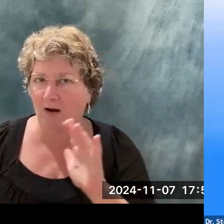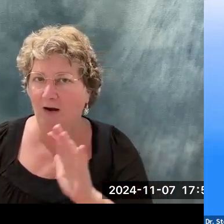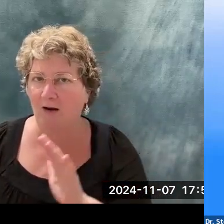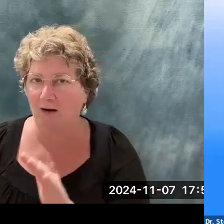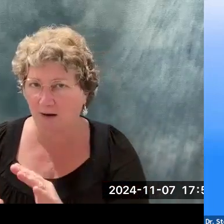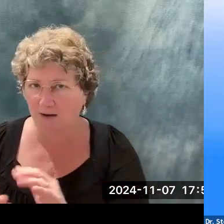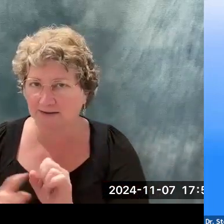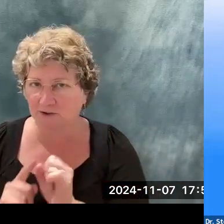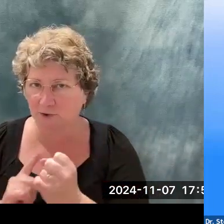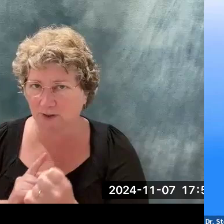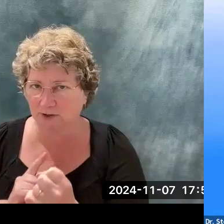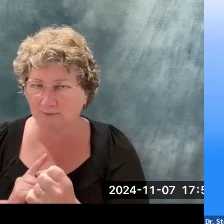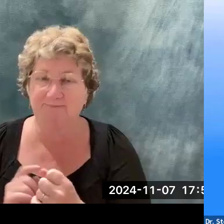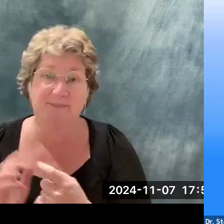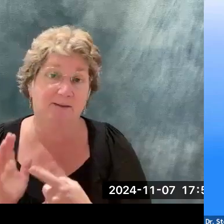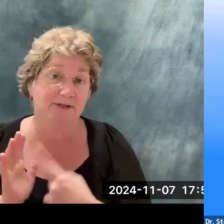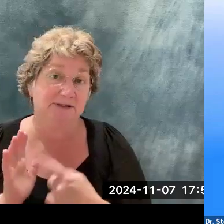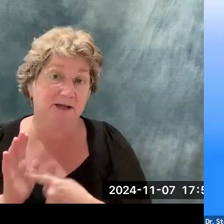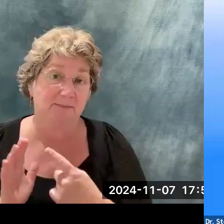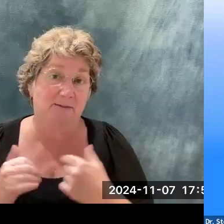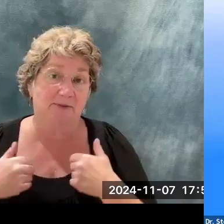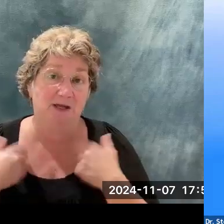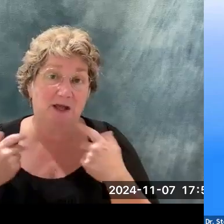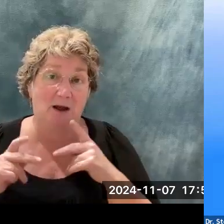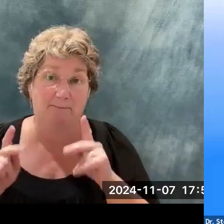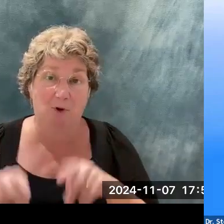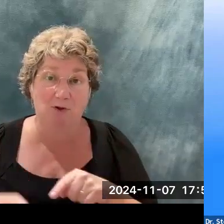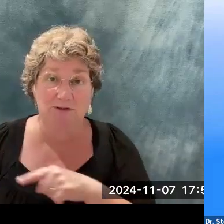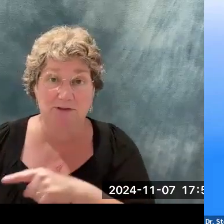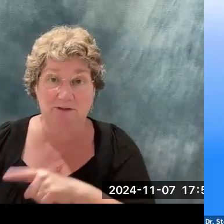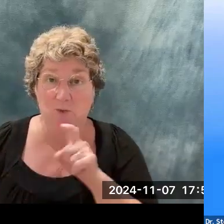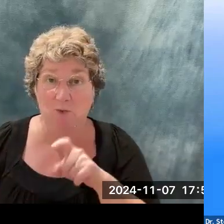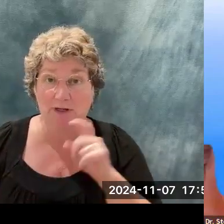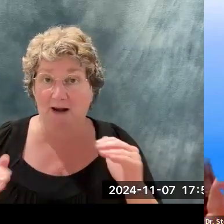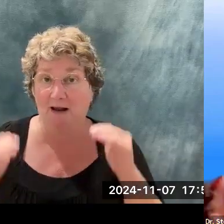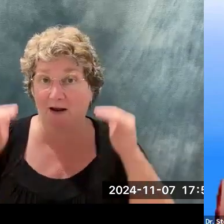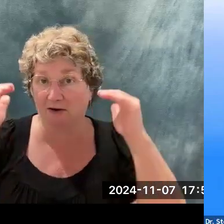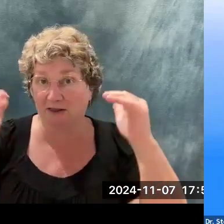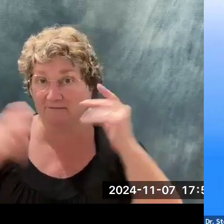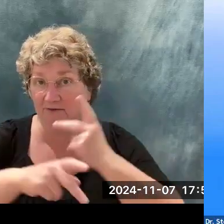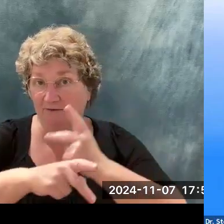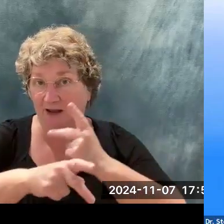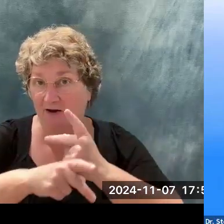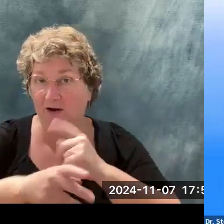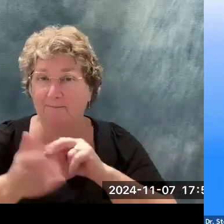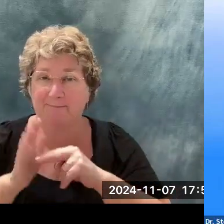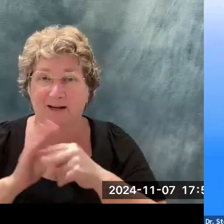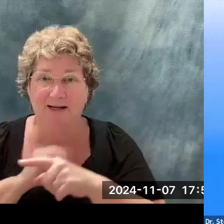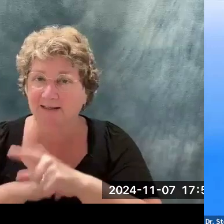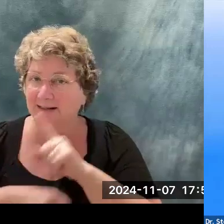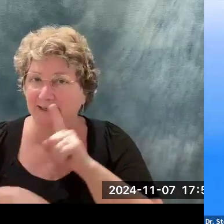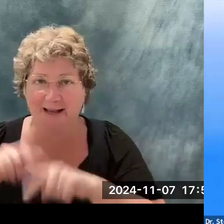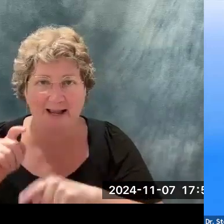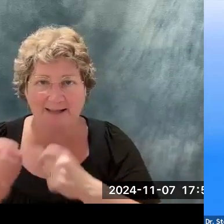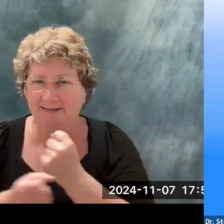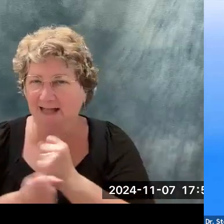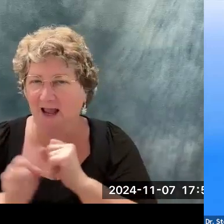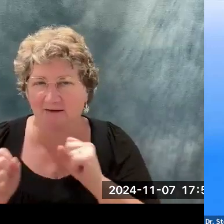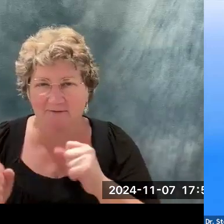youth might need to go to a higher level of care, meaning that they're not able to safely address what's happening. And in that moment,